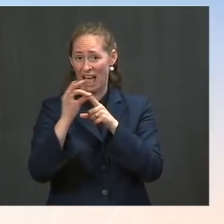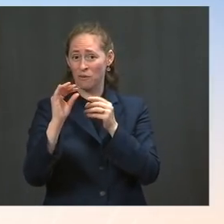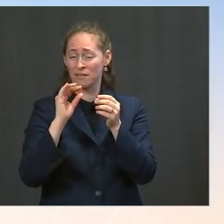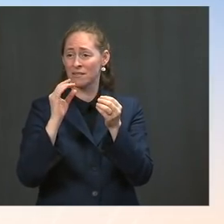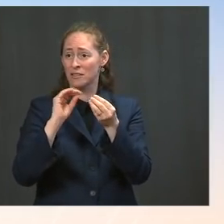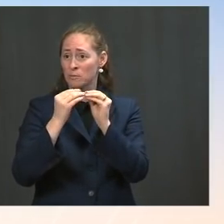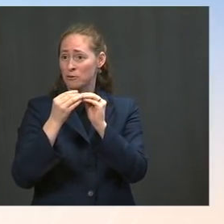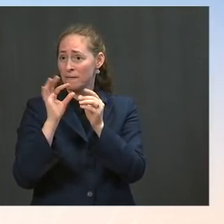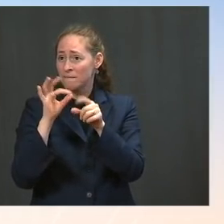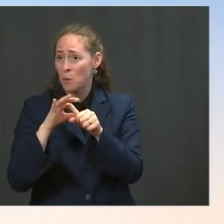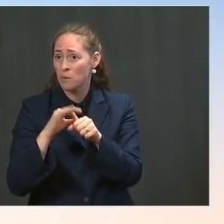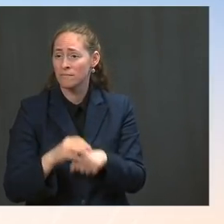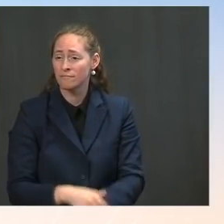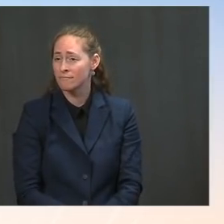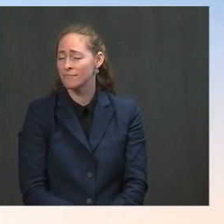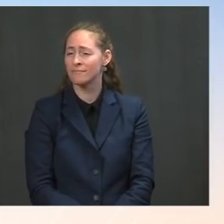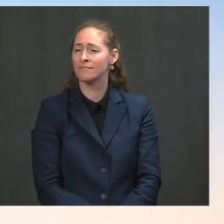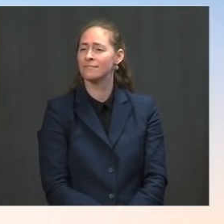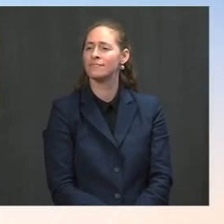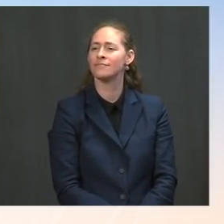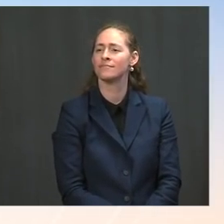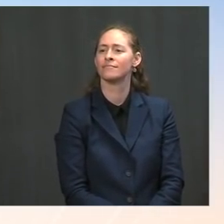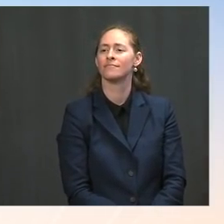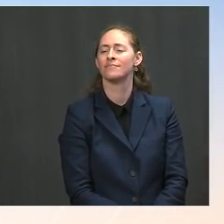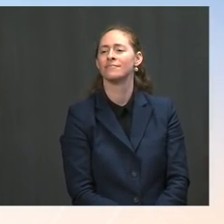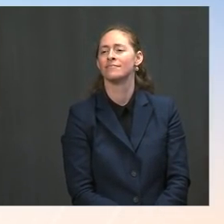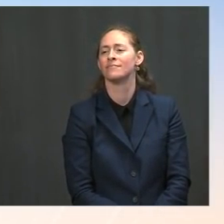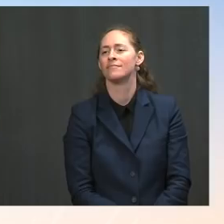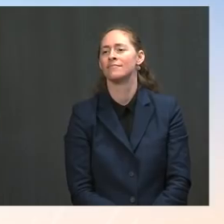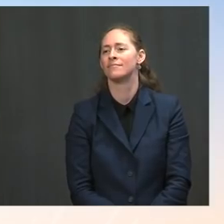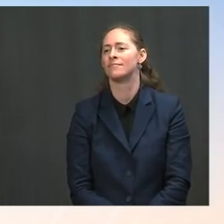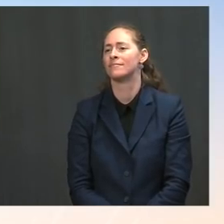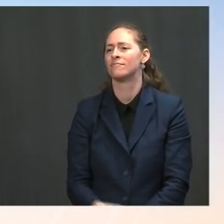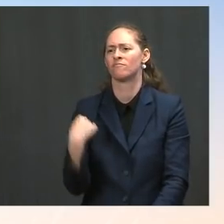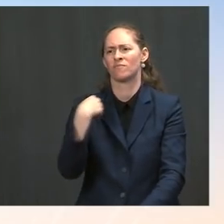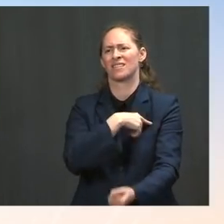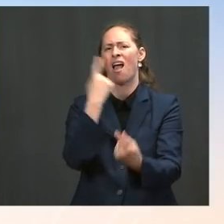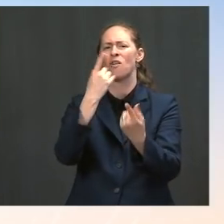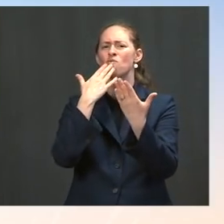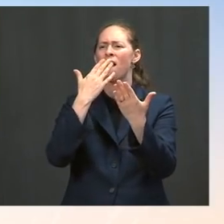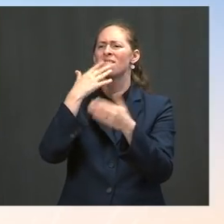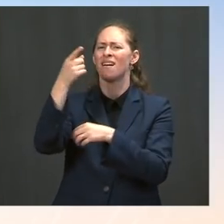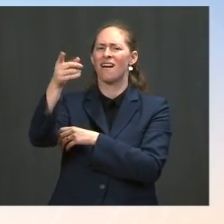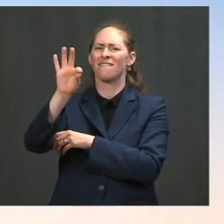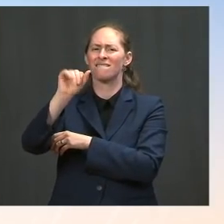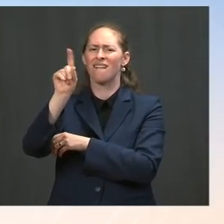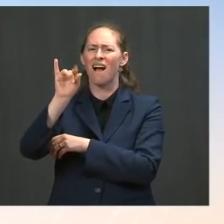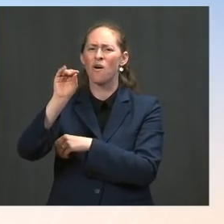of Chairman DeFazio and his efforts to move forward on important components of the transportation packages,